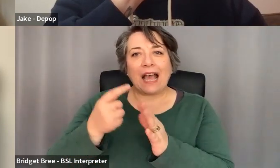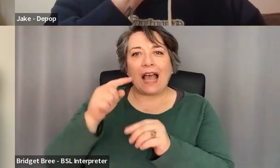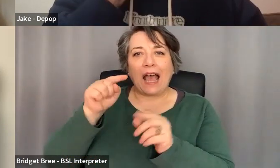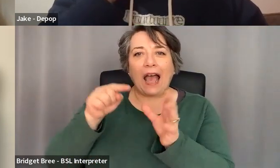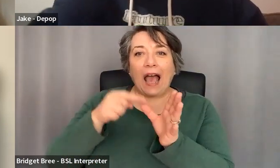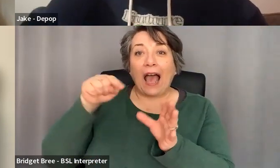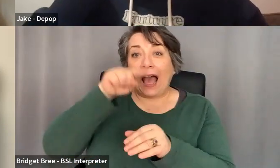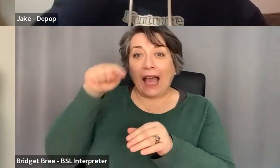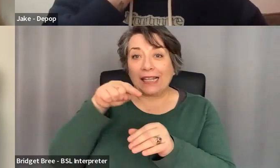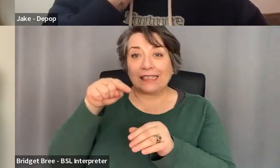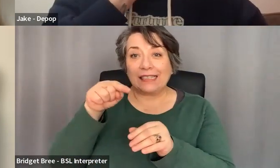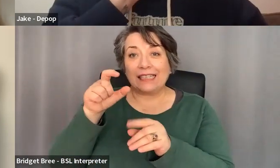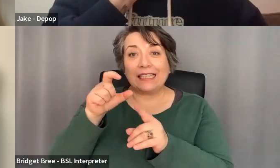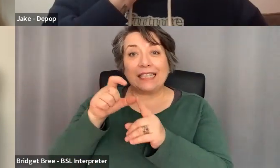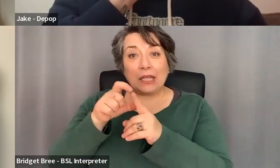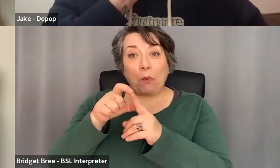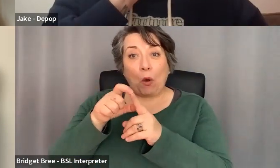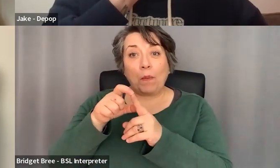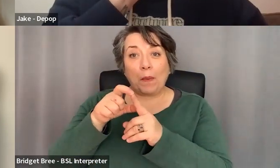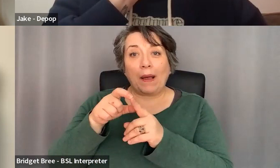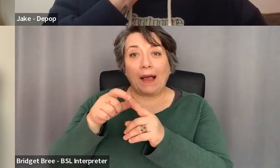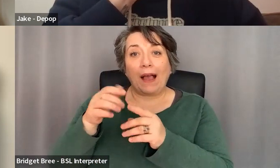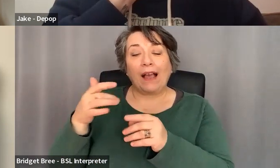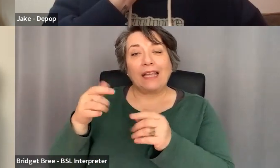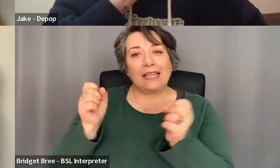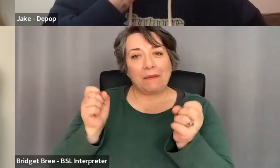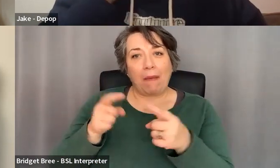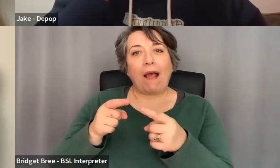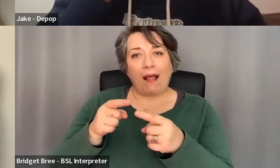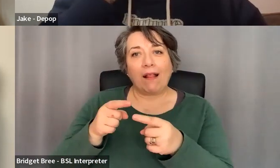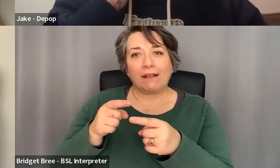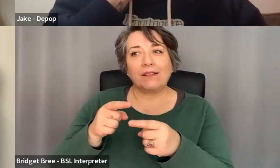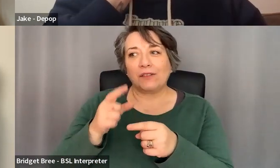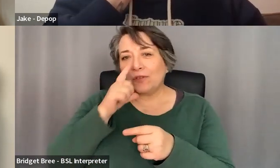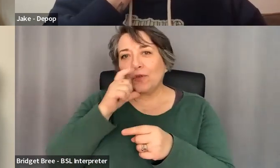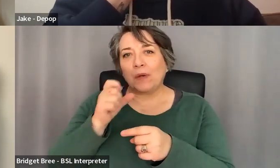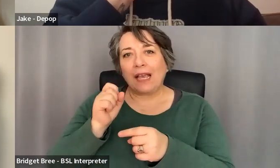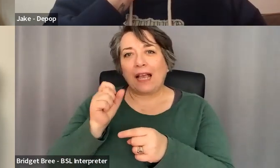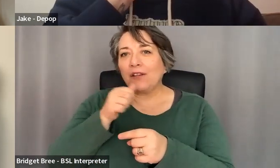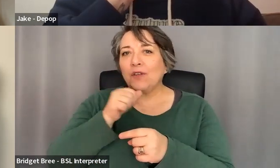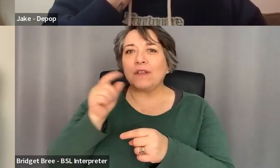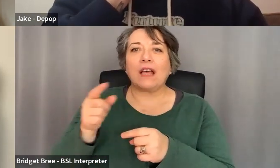We have a talent at Depop email address we can post. You can always reach out to one of our talent partners myself, for my colleagues. Alternatively, you can reach out to a talented partner, myself or colleague on LinkedIn.